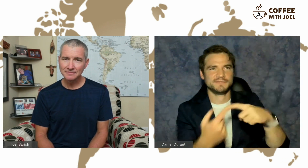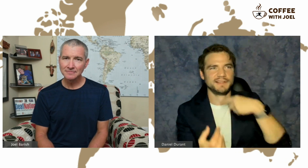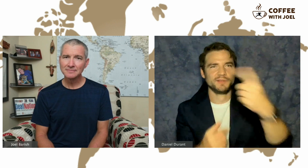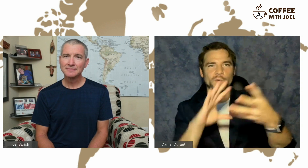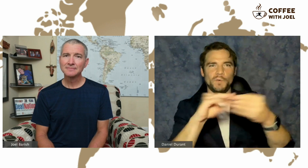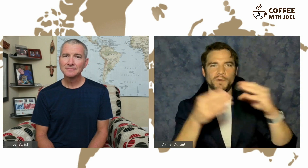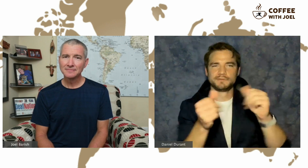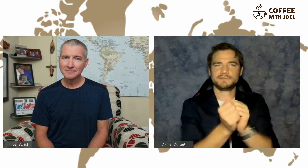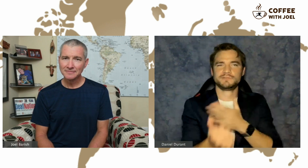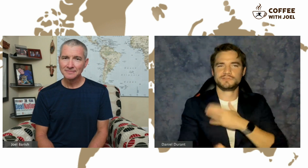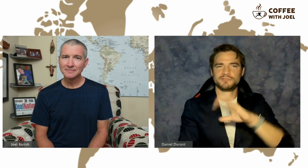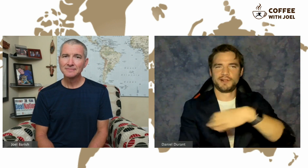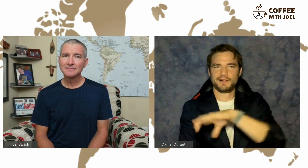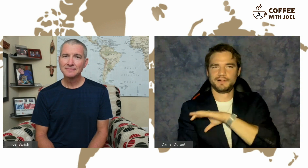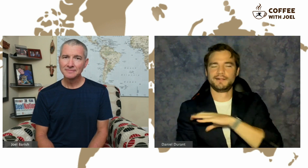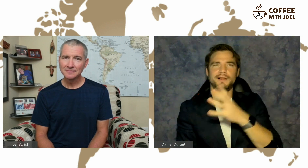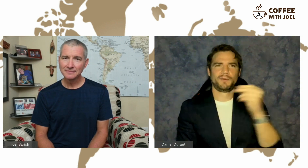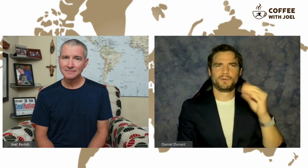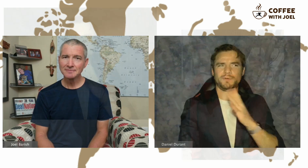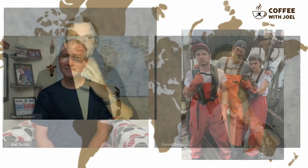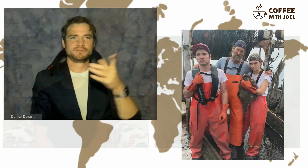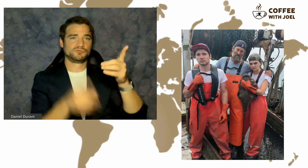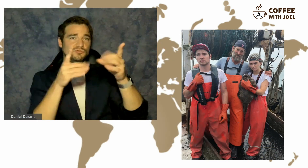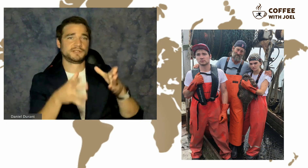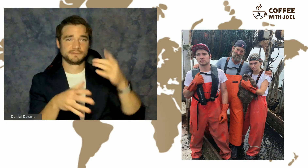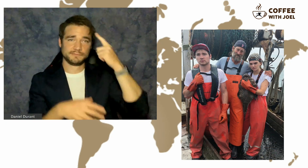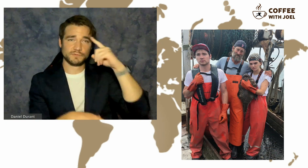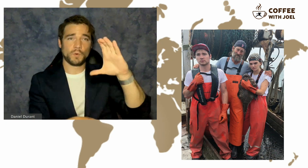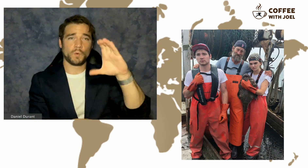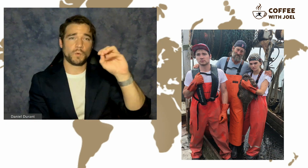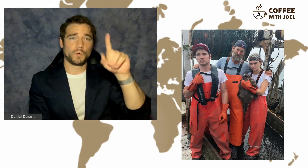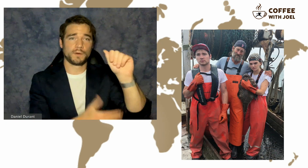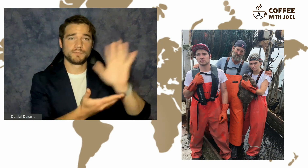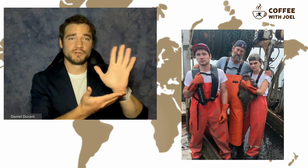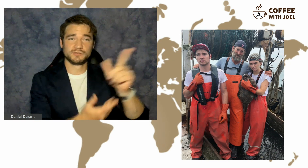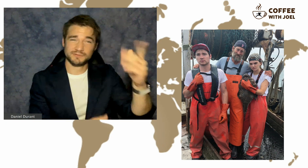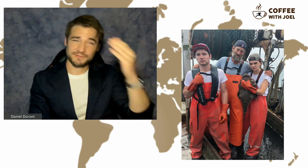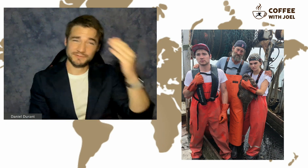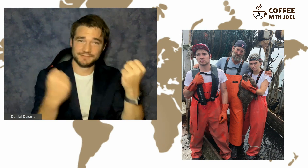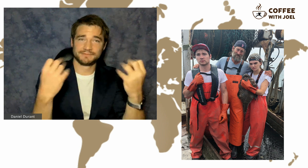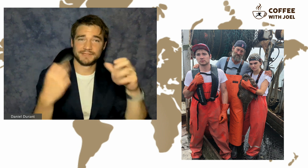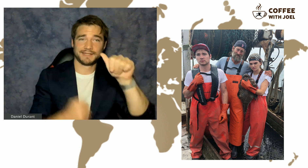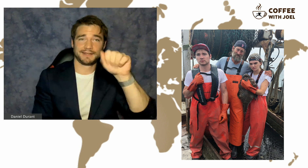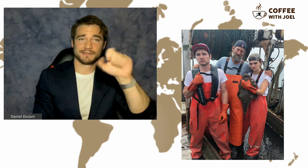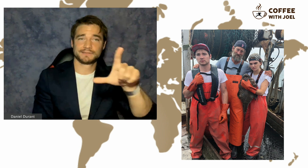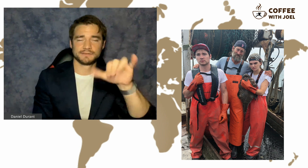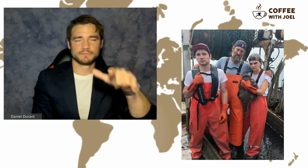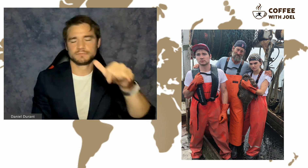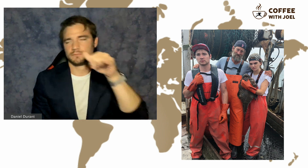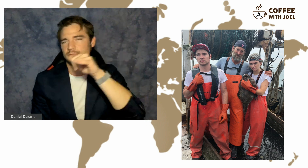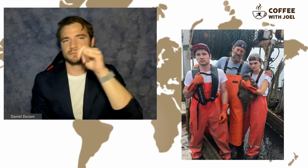about what story they wanted to tell with my character, and the director for the CODA movie knows ASL.